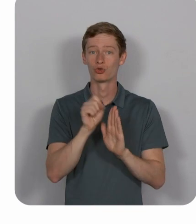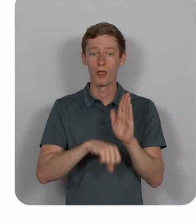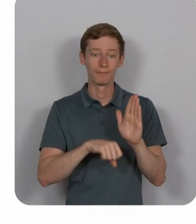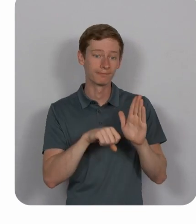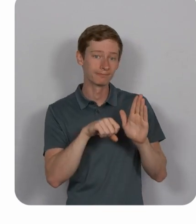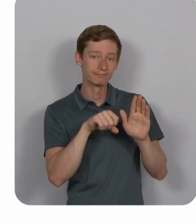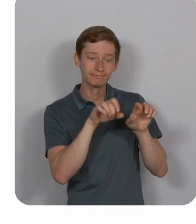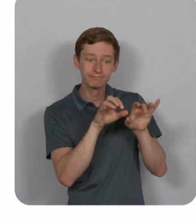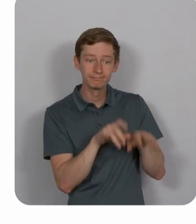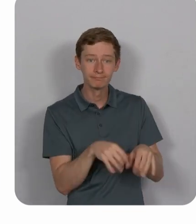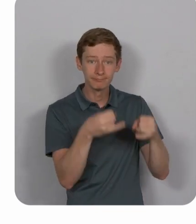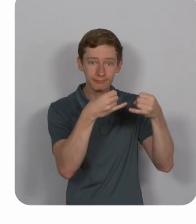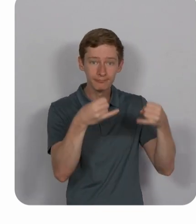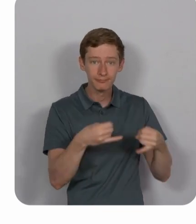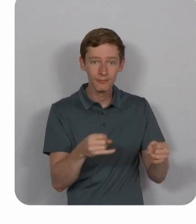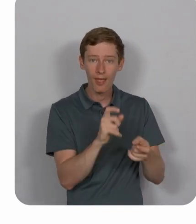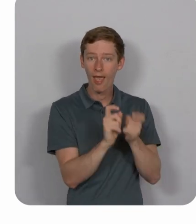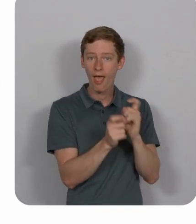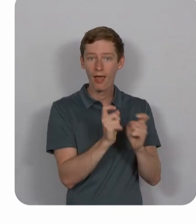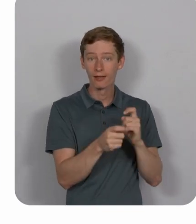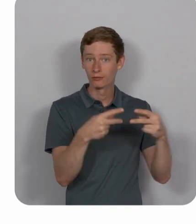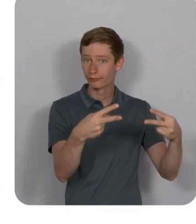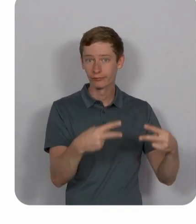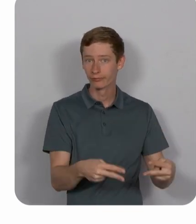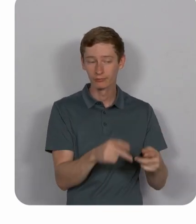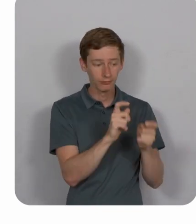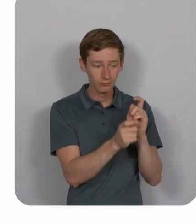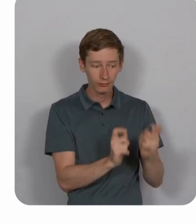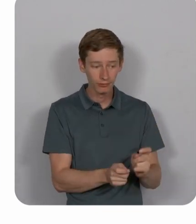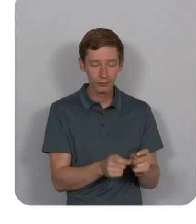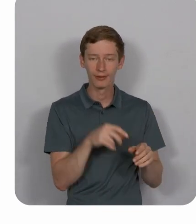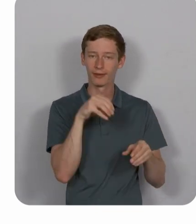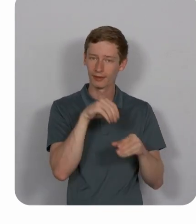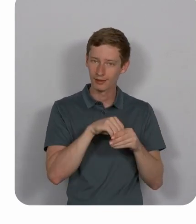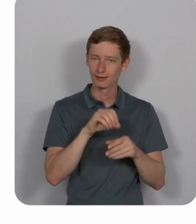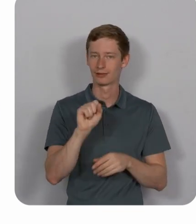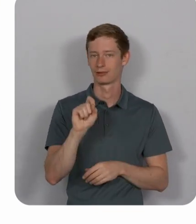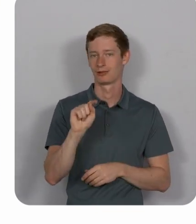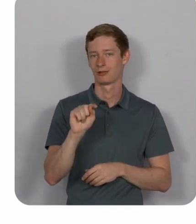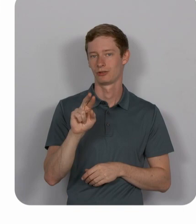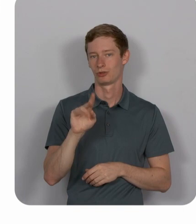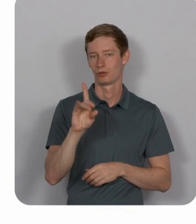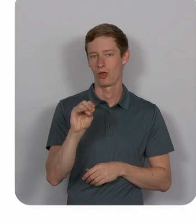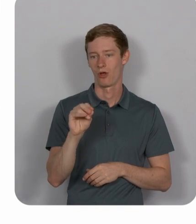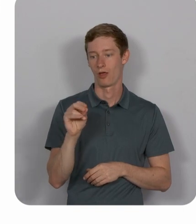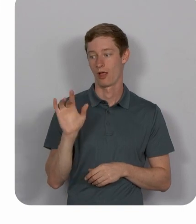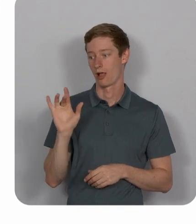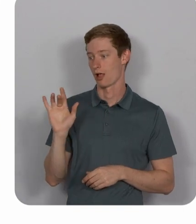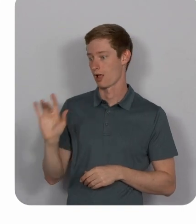Finally, while you’re working on a project in Studio, you can switch to script editing with just one single click.